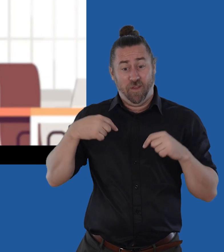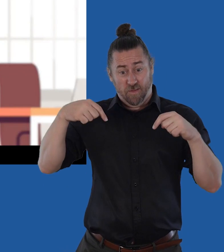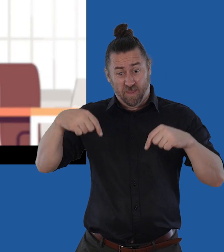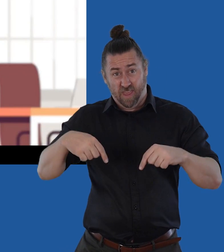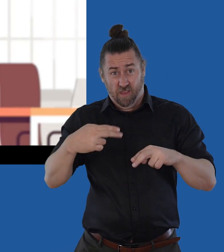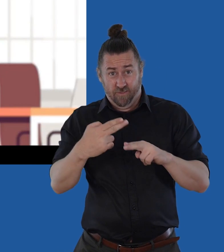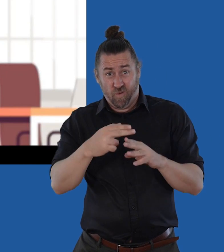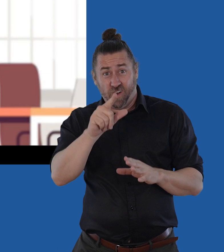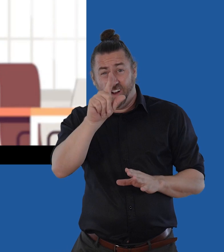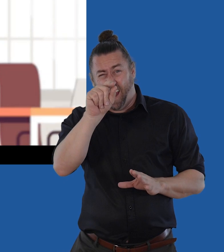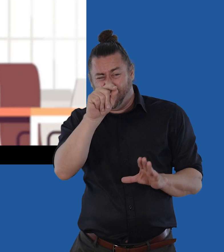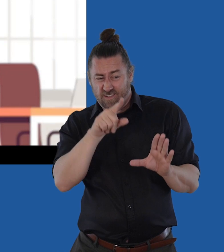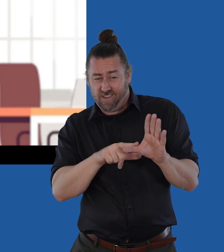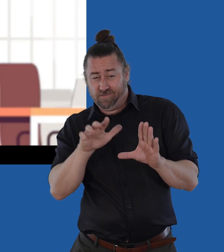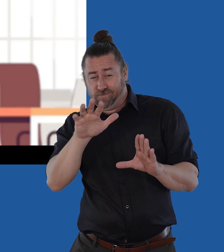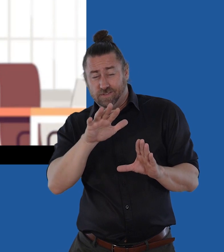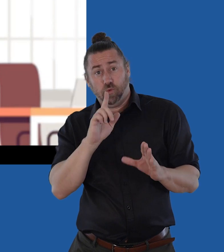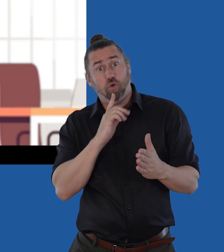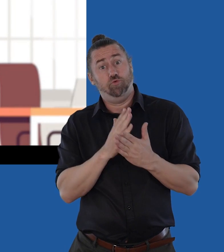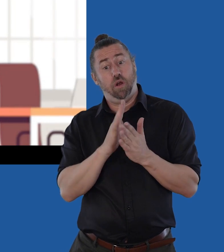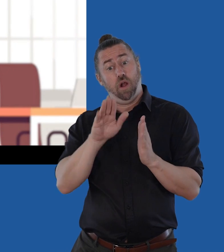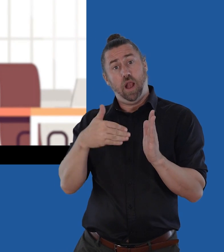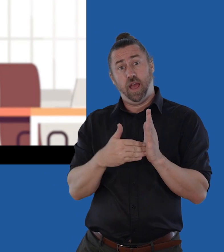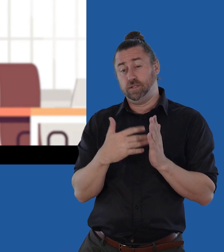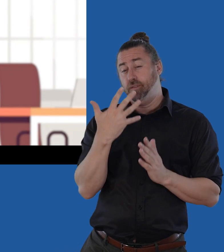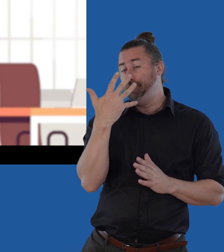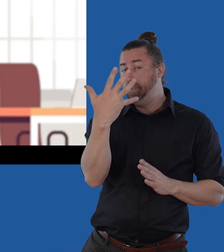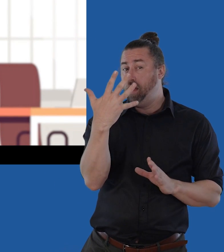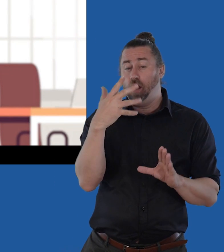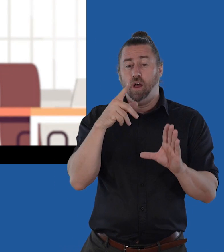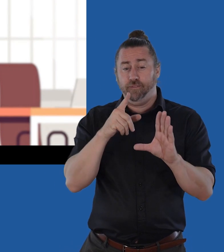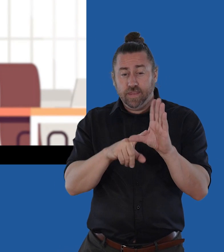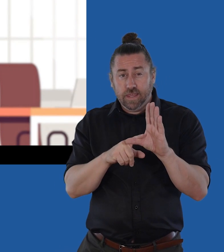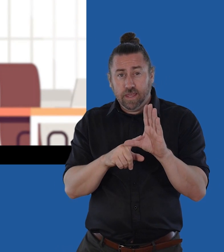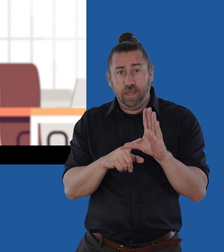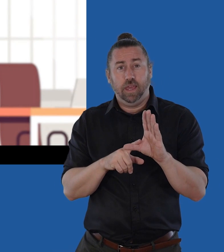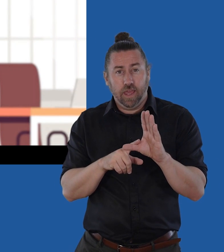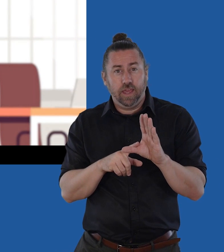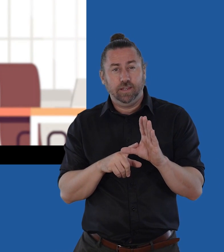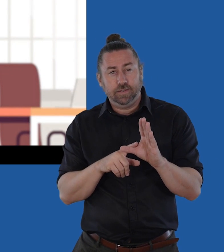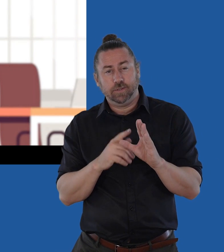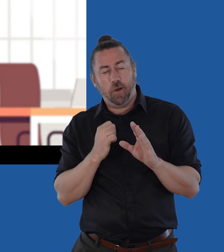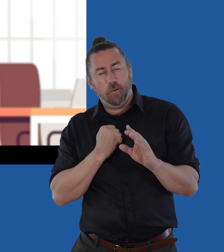and over the past five years, with Satya coming in, and changing the mission statement of Microsoft to,